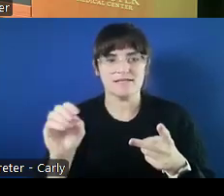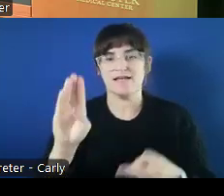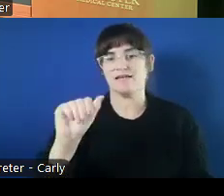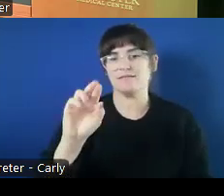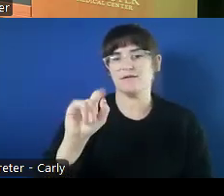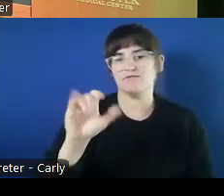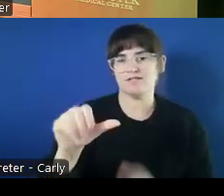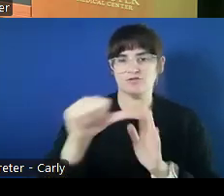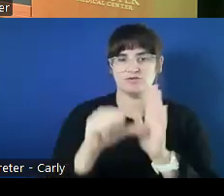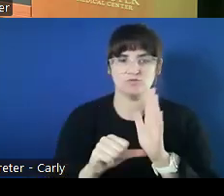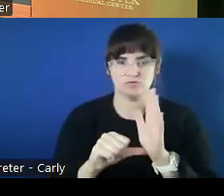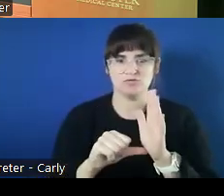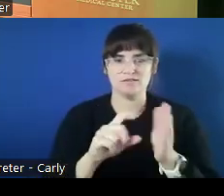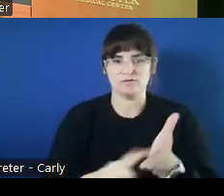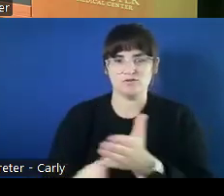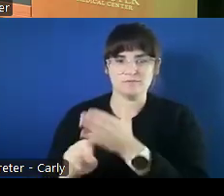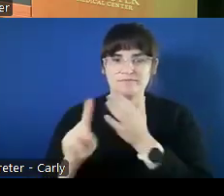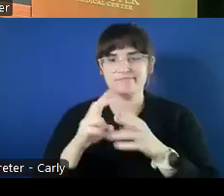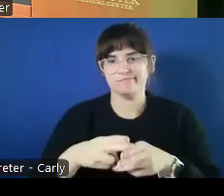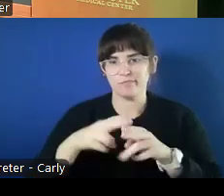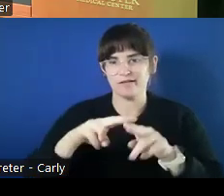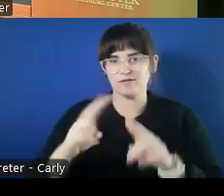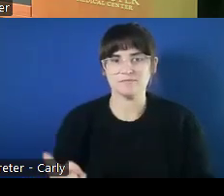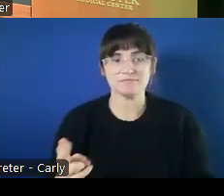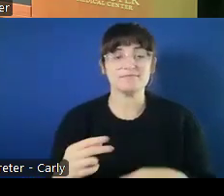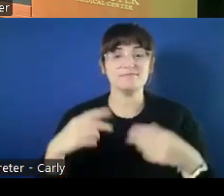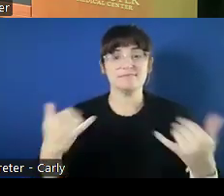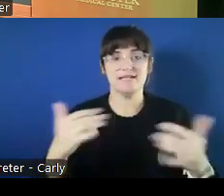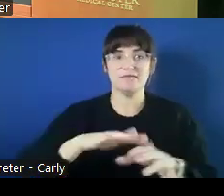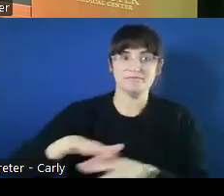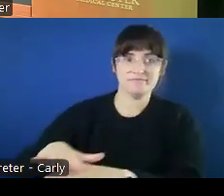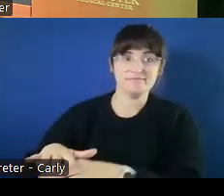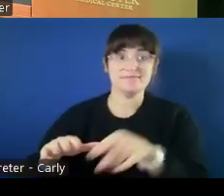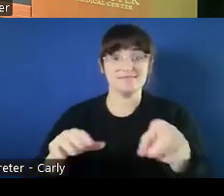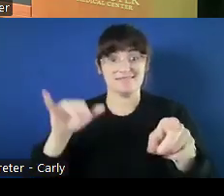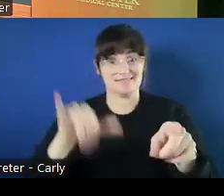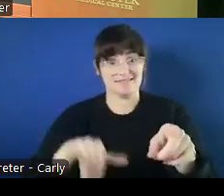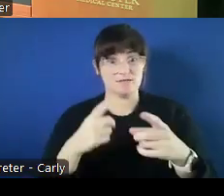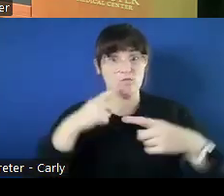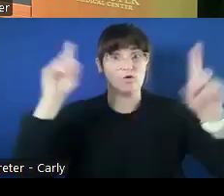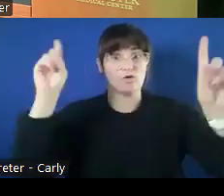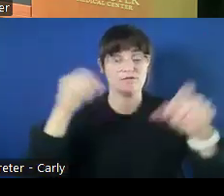to to feel better um so there was a meta analysis done just two years ago by Ernst Bolmeer's group